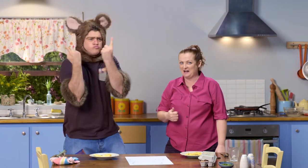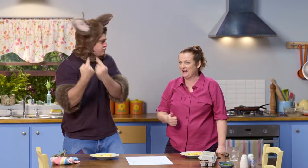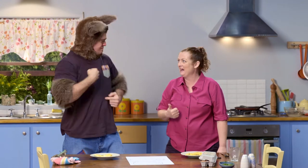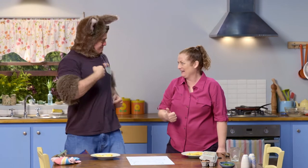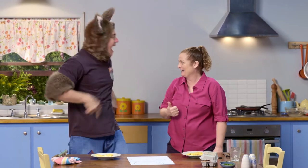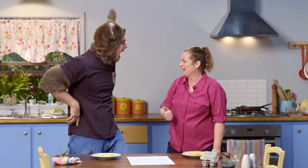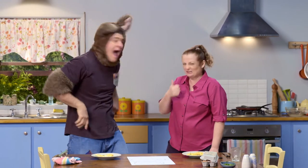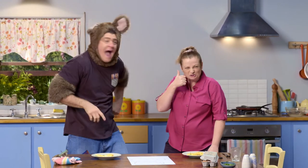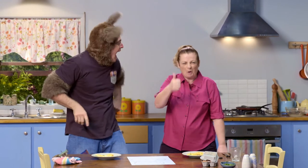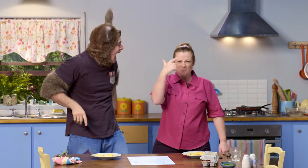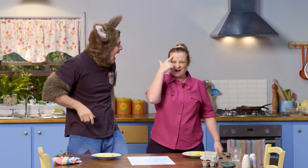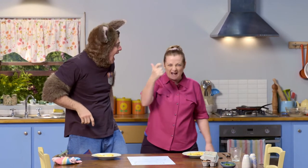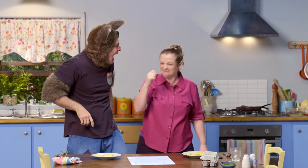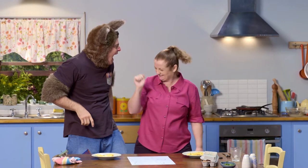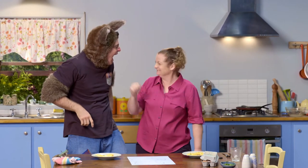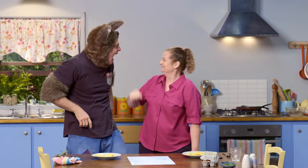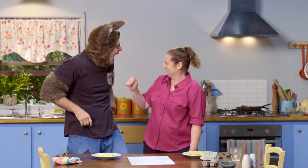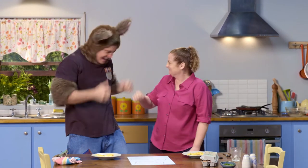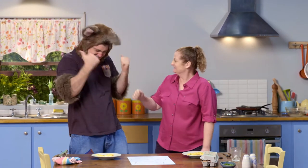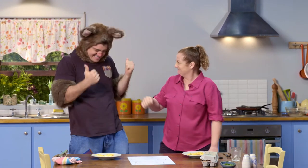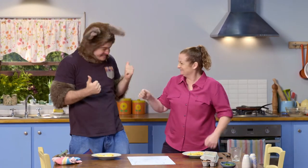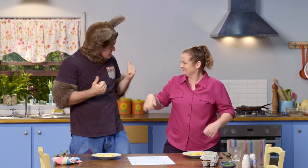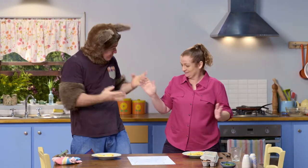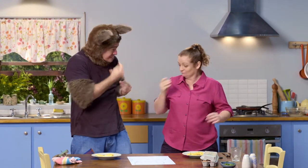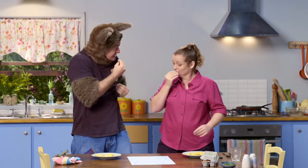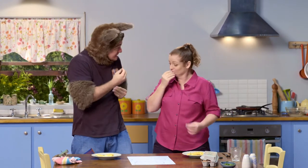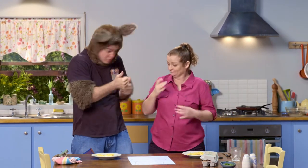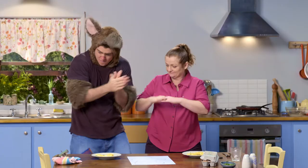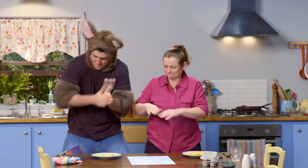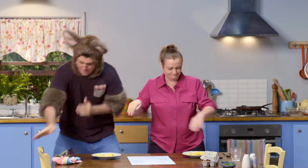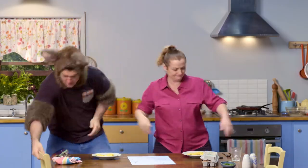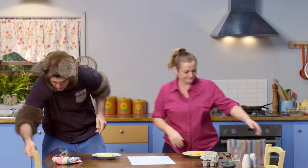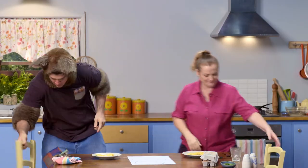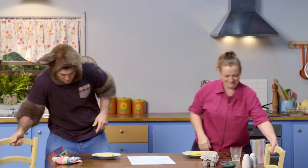OK? What a great idea, Possum. Yeah. Let's eat. Sit down. OK.